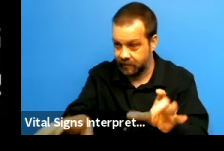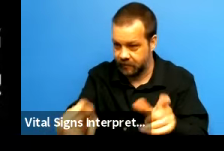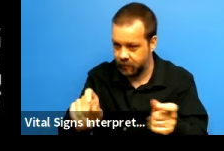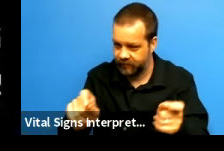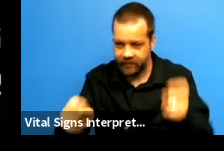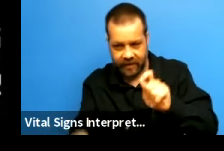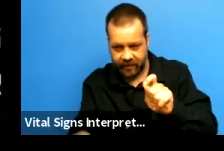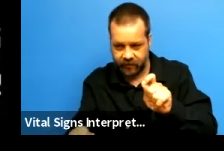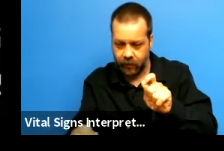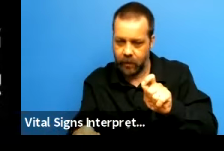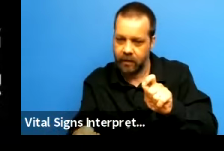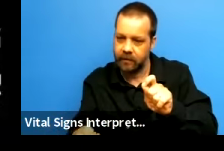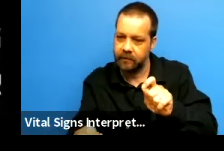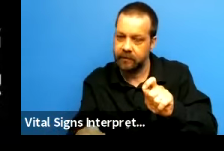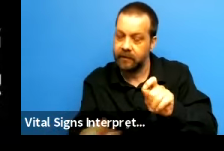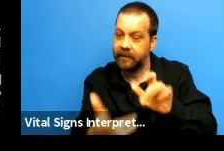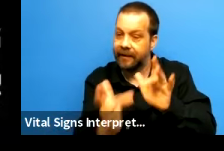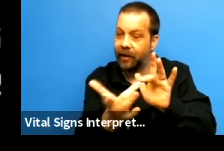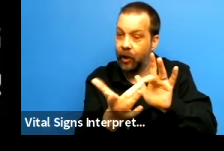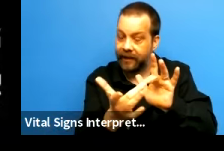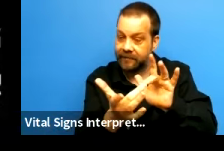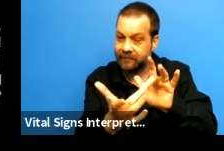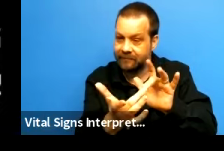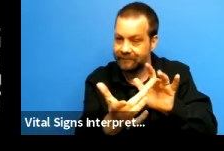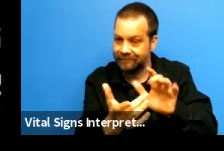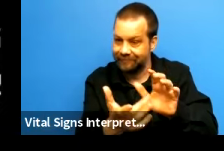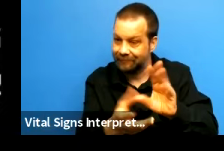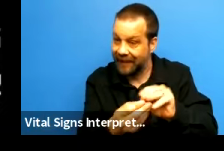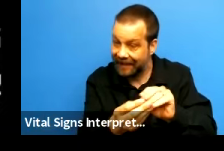I am loving the fact that now that we have American Sign Language